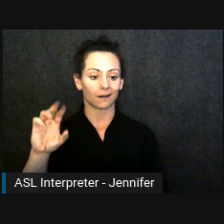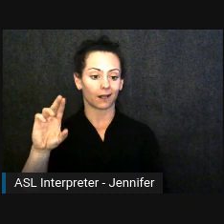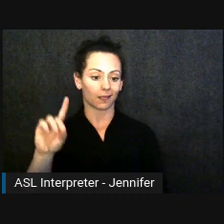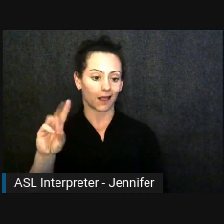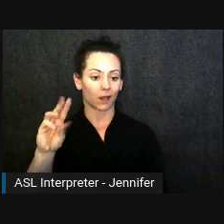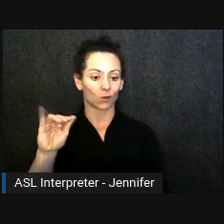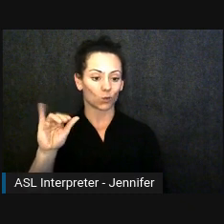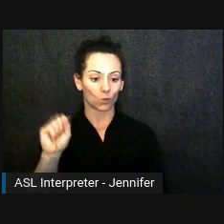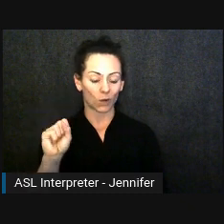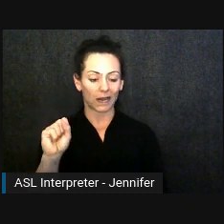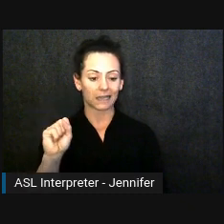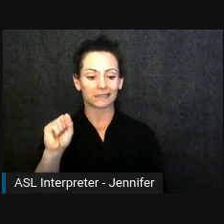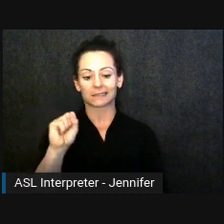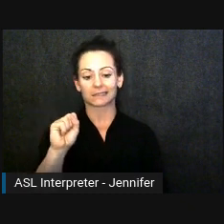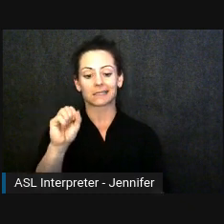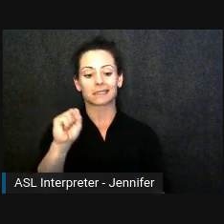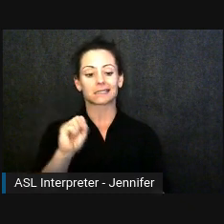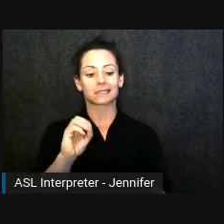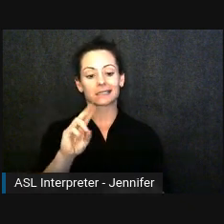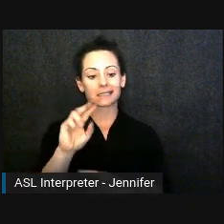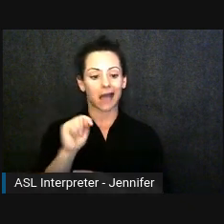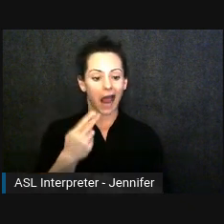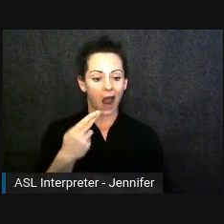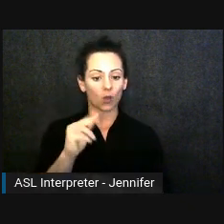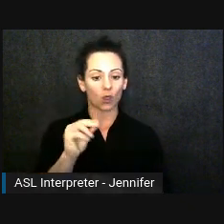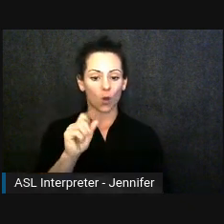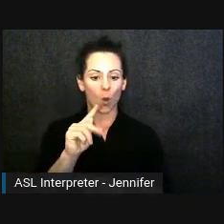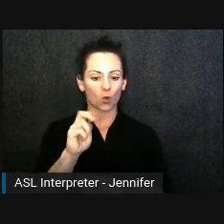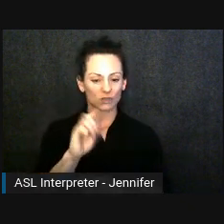of virtual private server, everything is hosted somewhere.